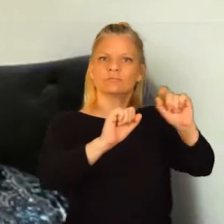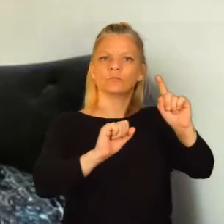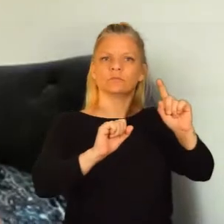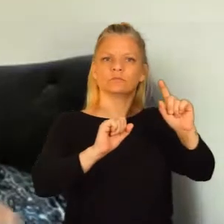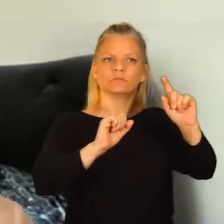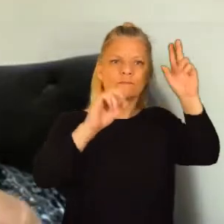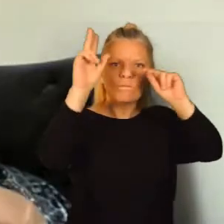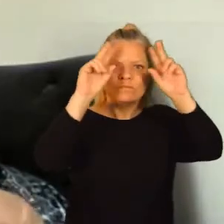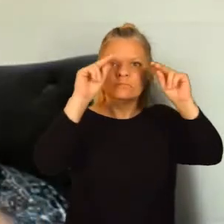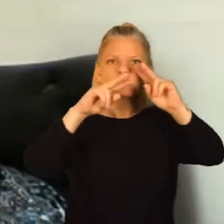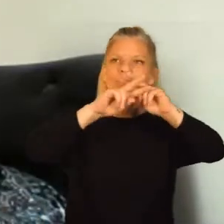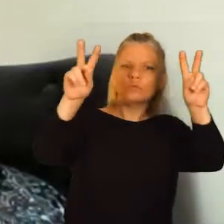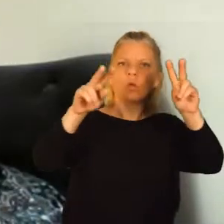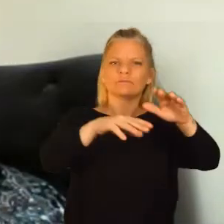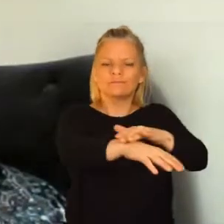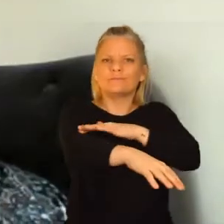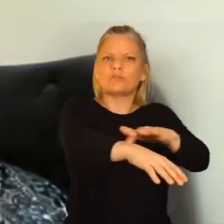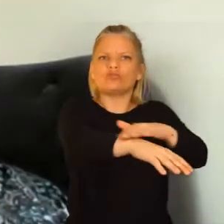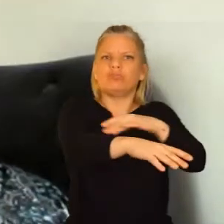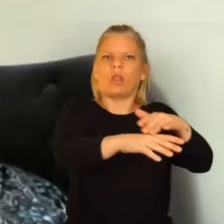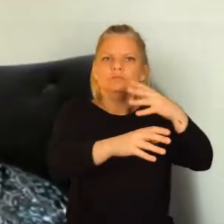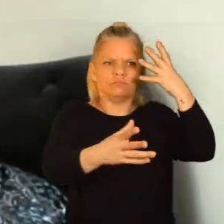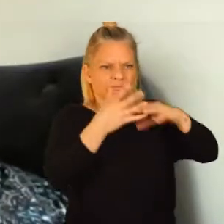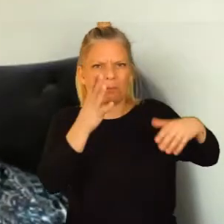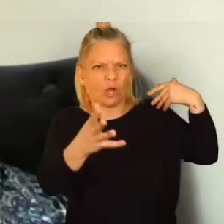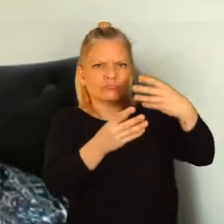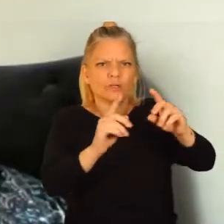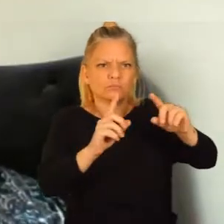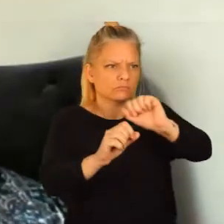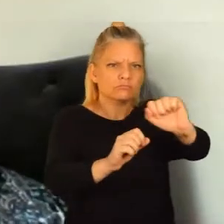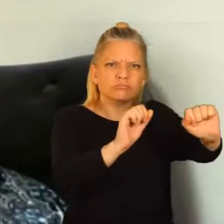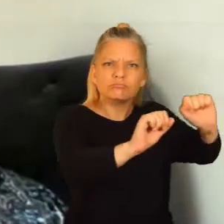just about coming together sharing some of what you're going through. Supporting each other